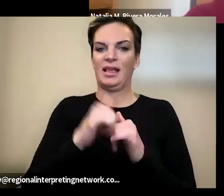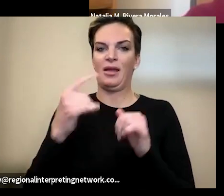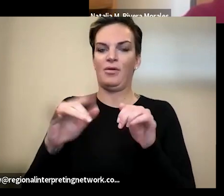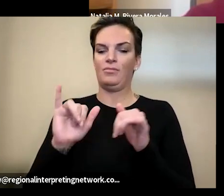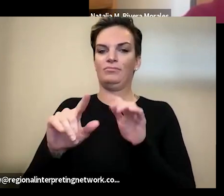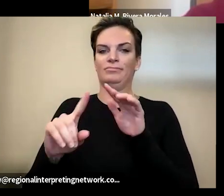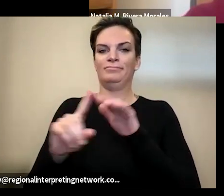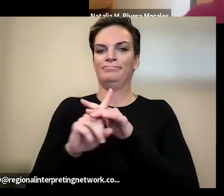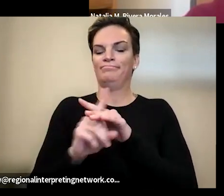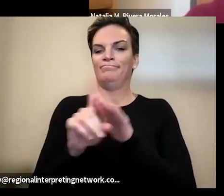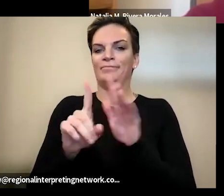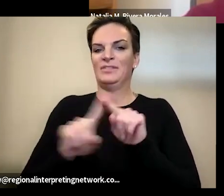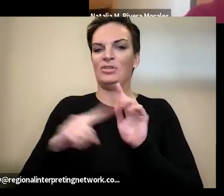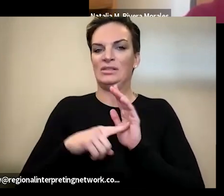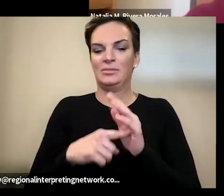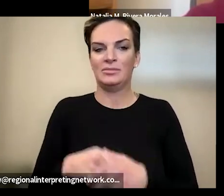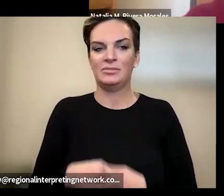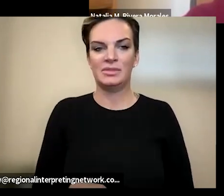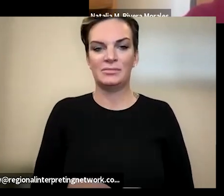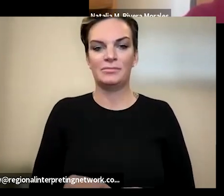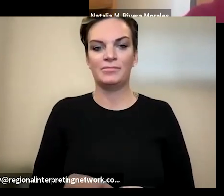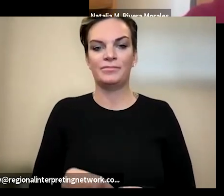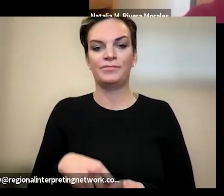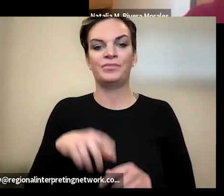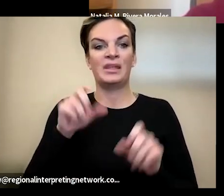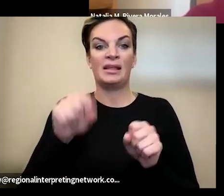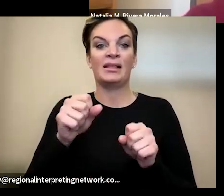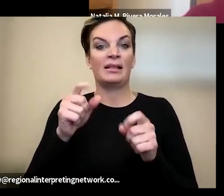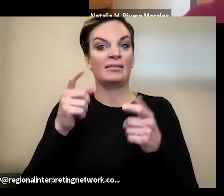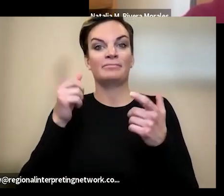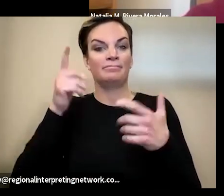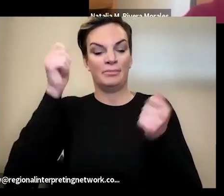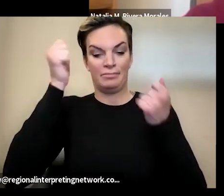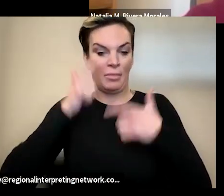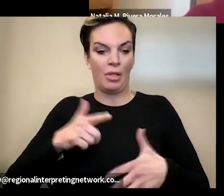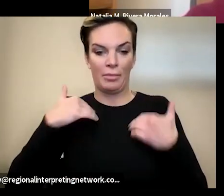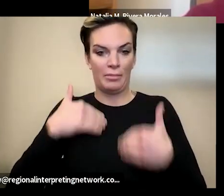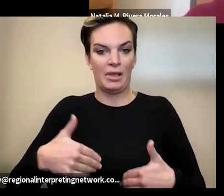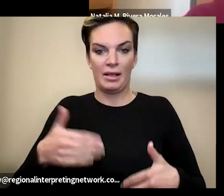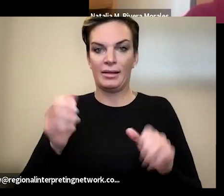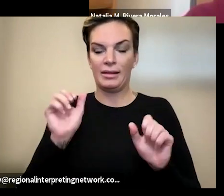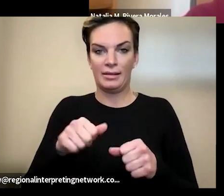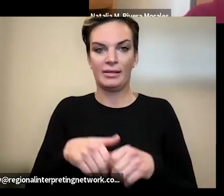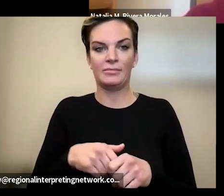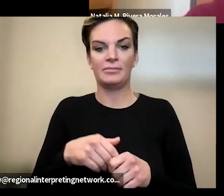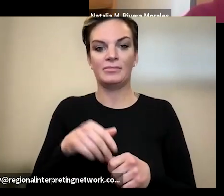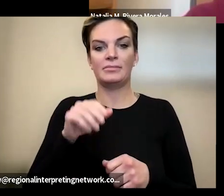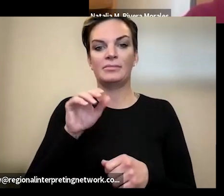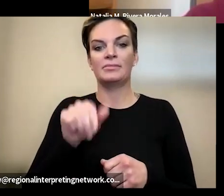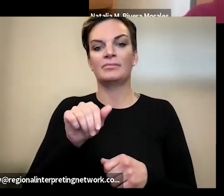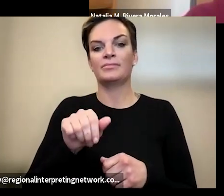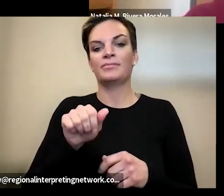diseases are. And, so this can happen in all parts of the body, as autoimmune conditions can be